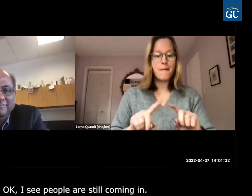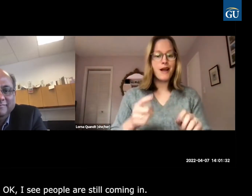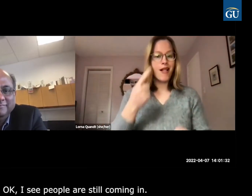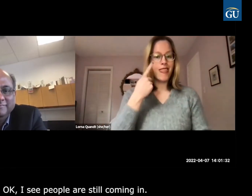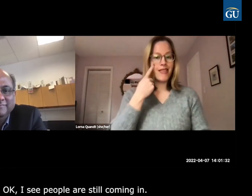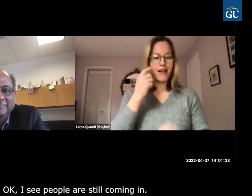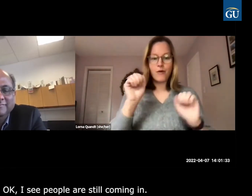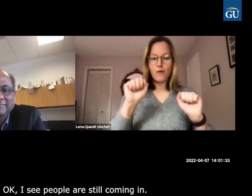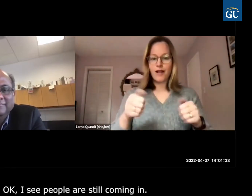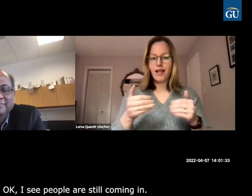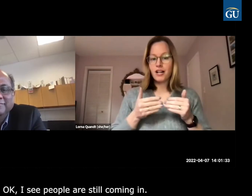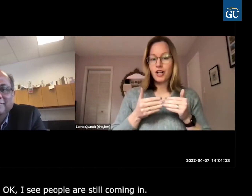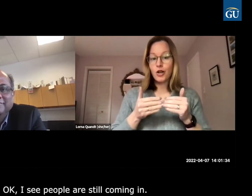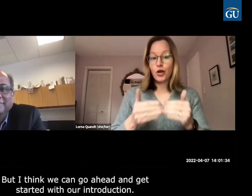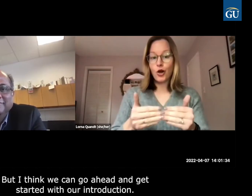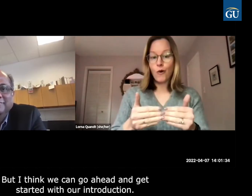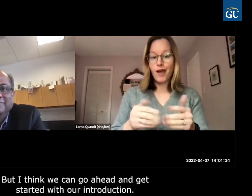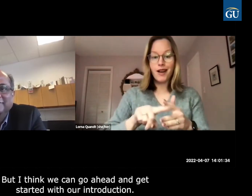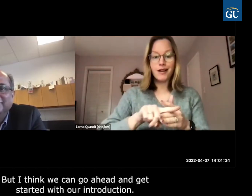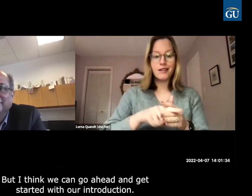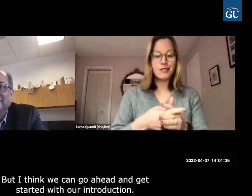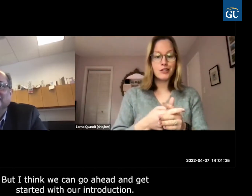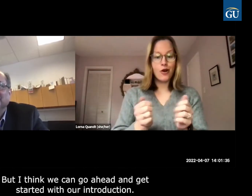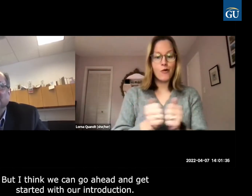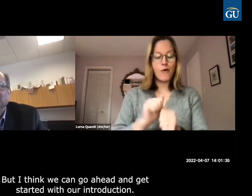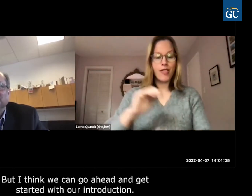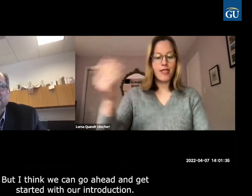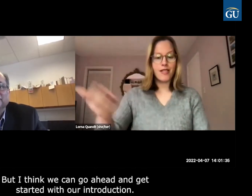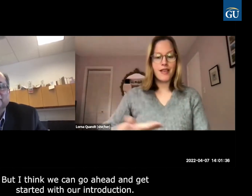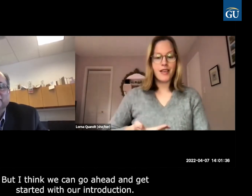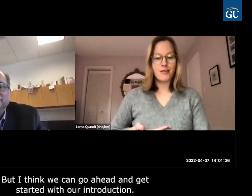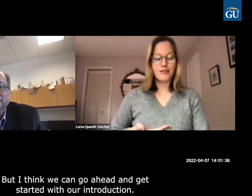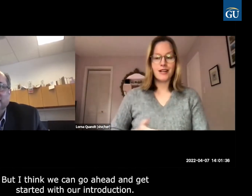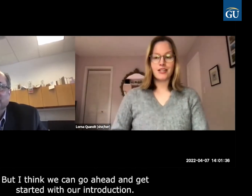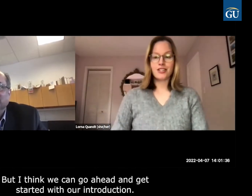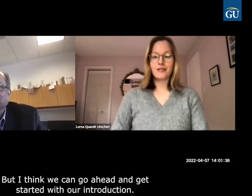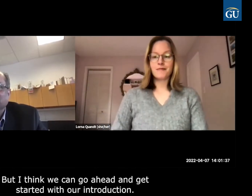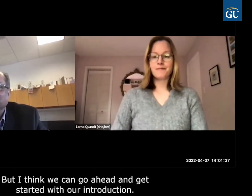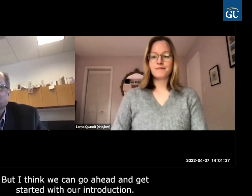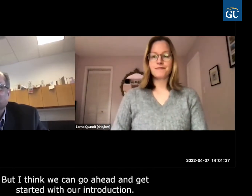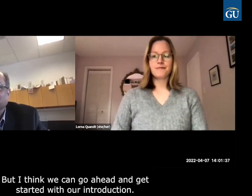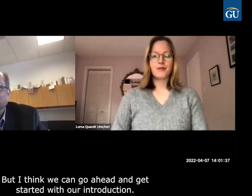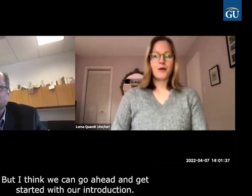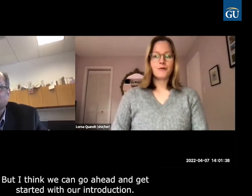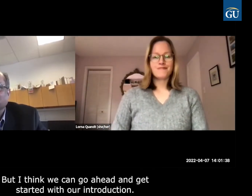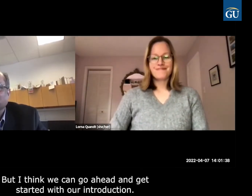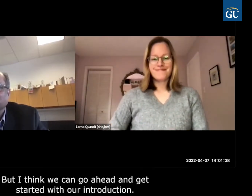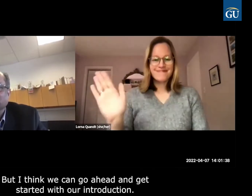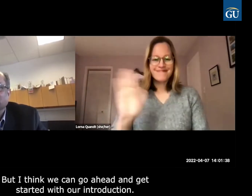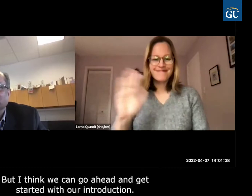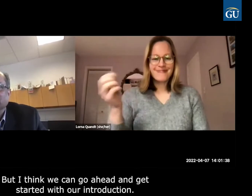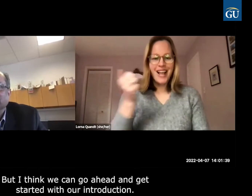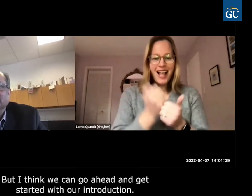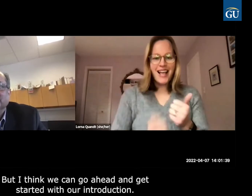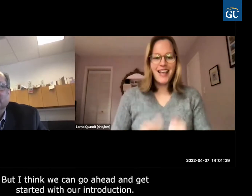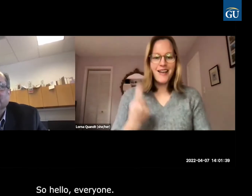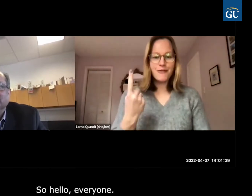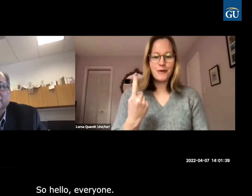are still coming in but i think we can go ahead and get started with our introductions